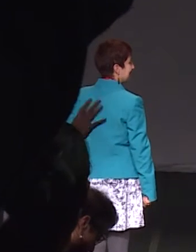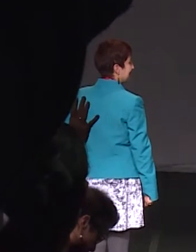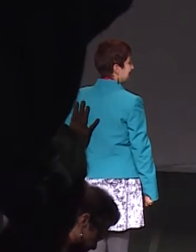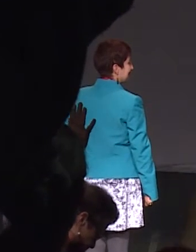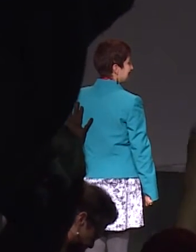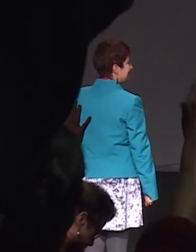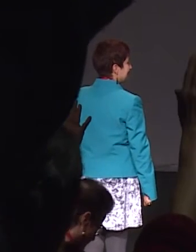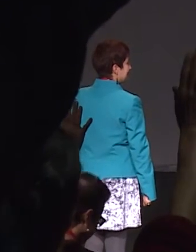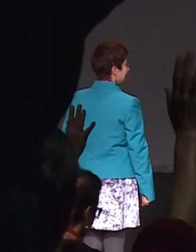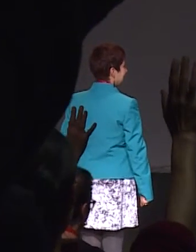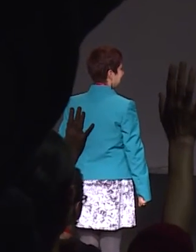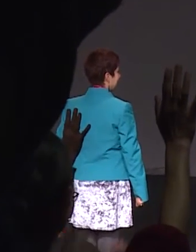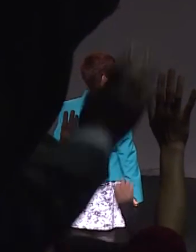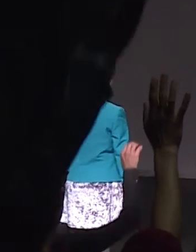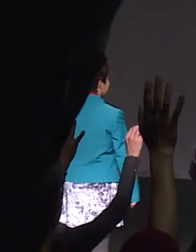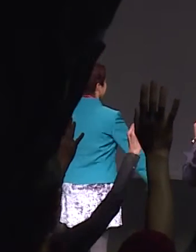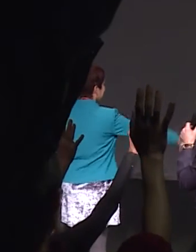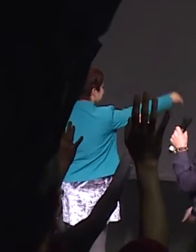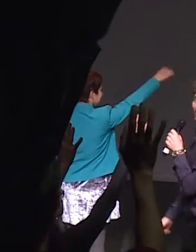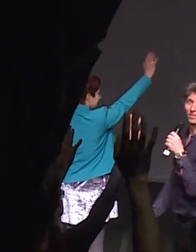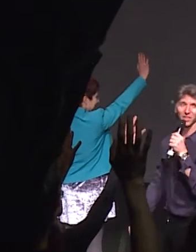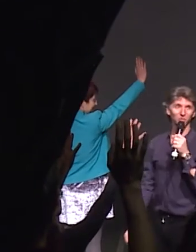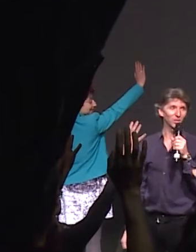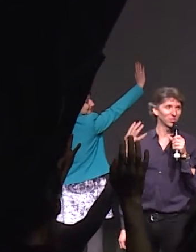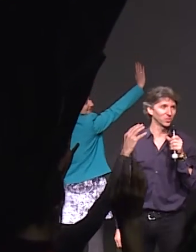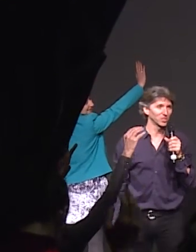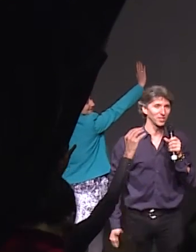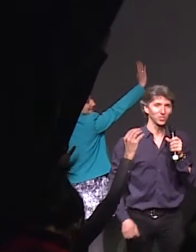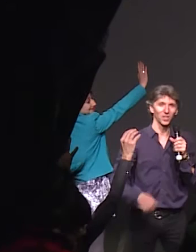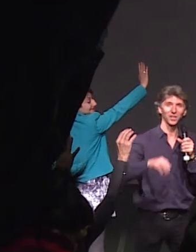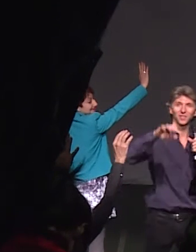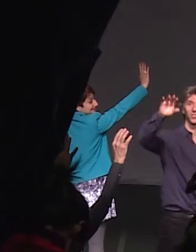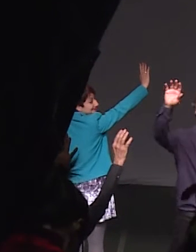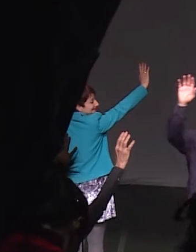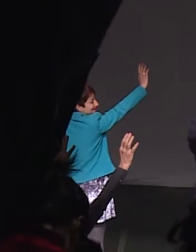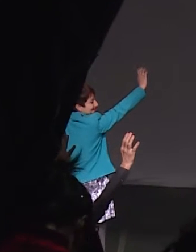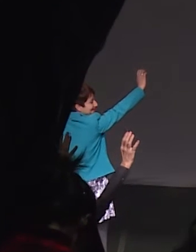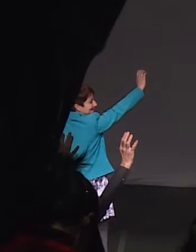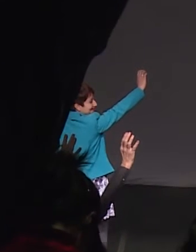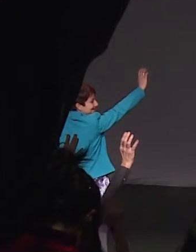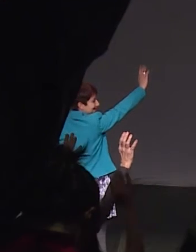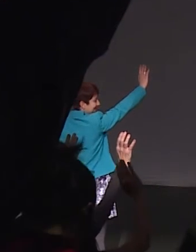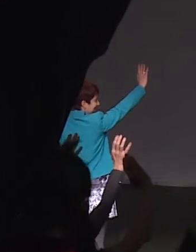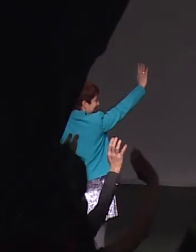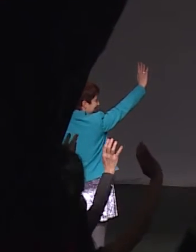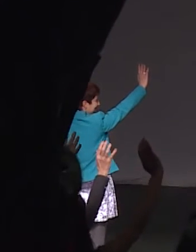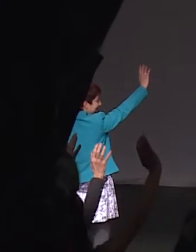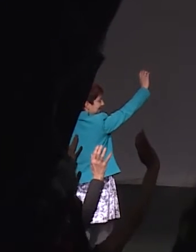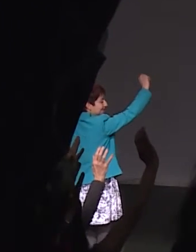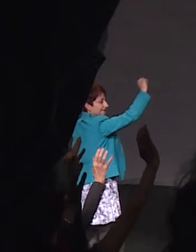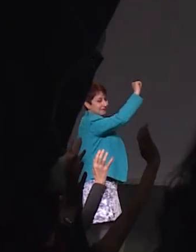That’s right, so the sun is shining and you’re shielding your eyes, but then the